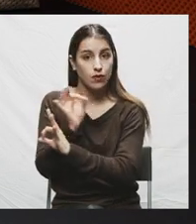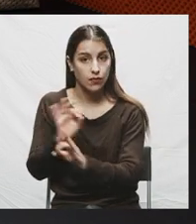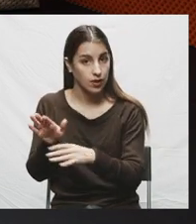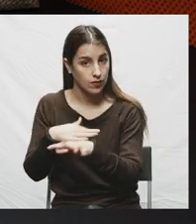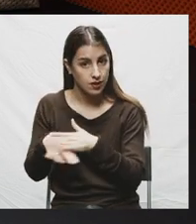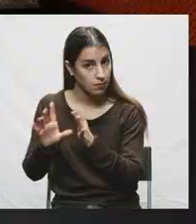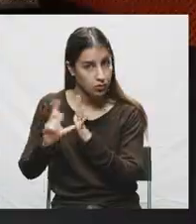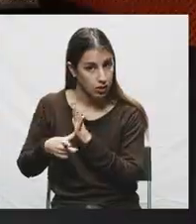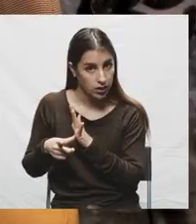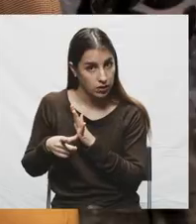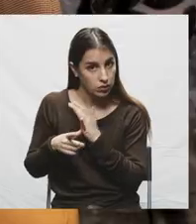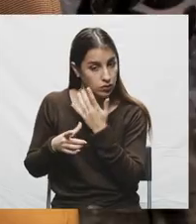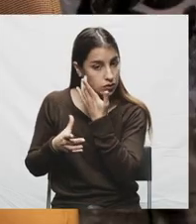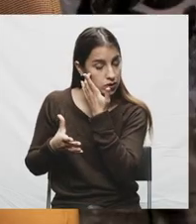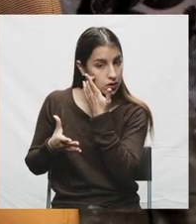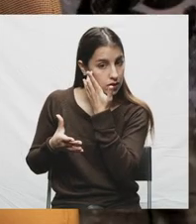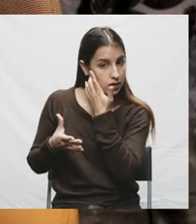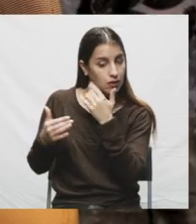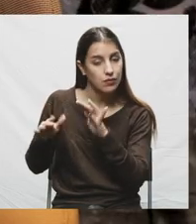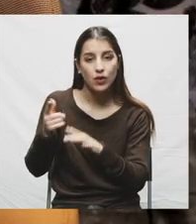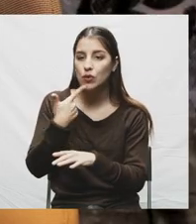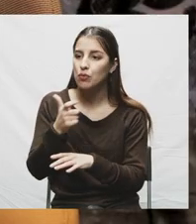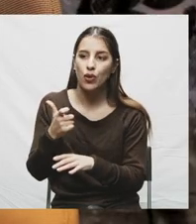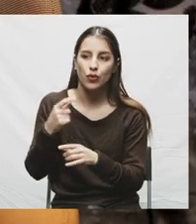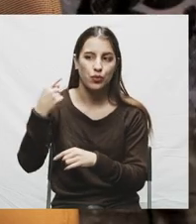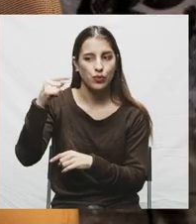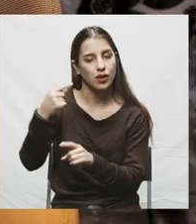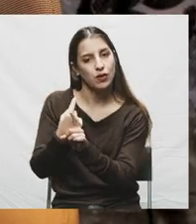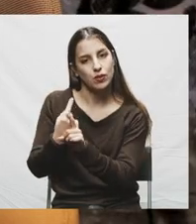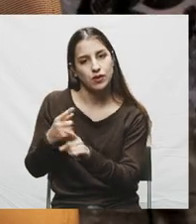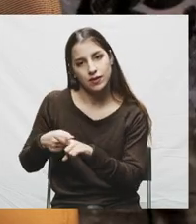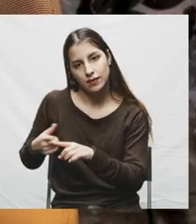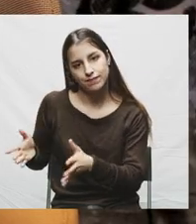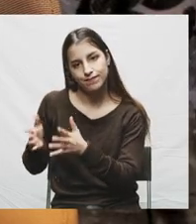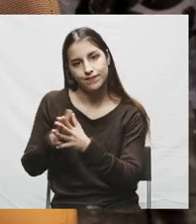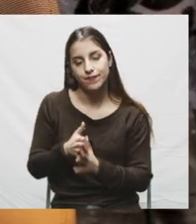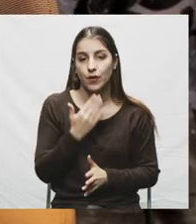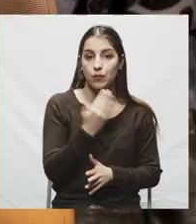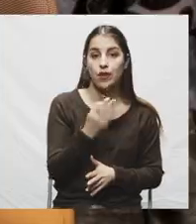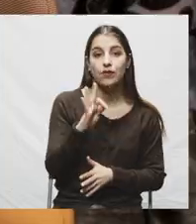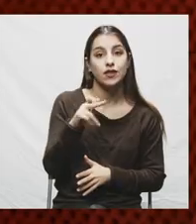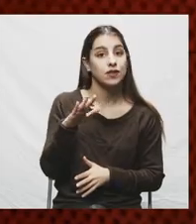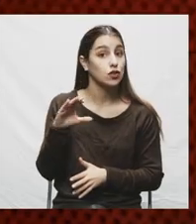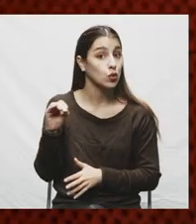I mean, it’s great to do projects and the confrontation with the audience, but that can’t be the only mover. Thank you, Francisco.